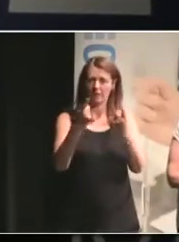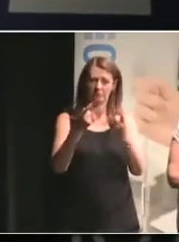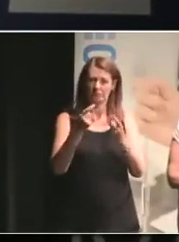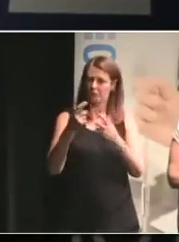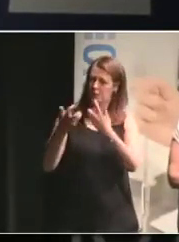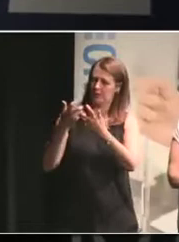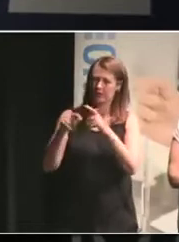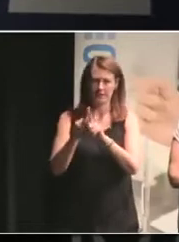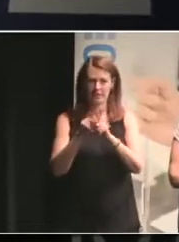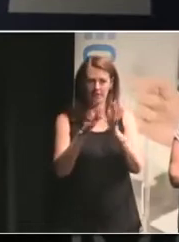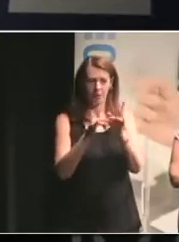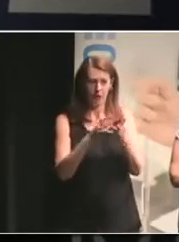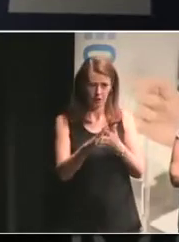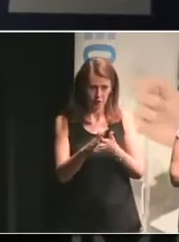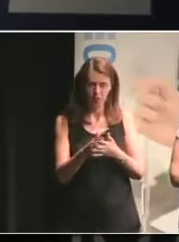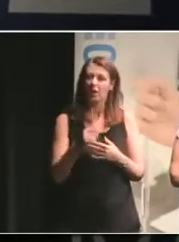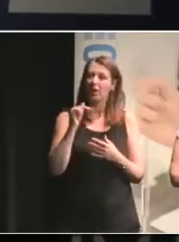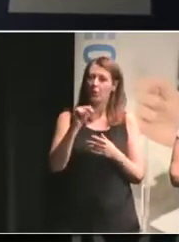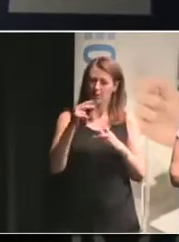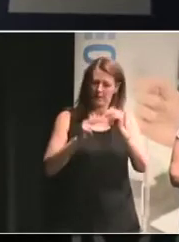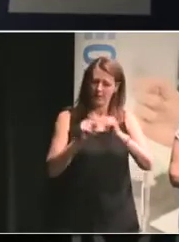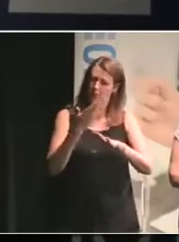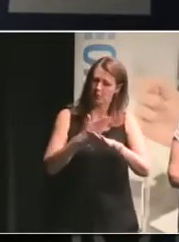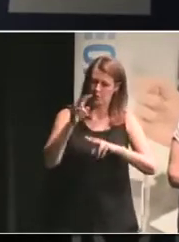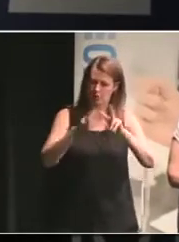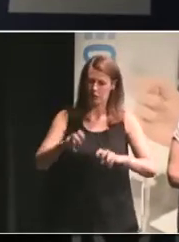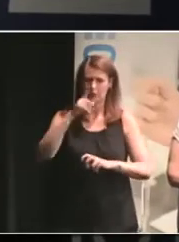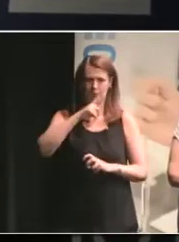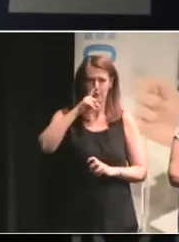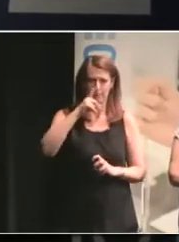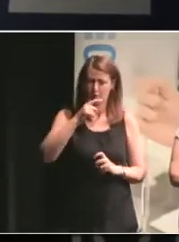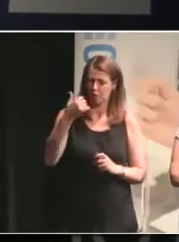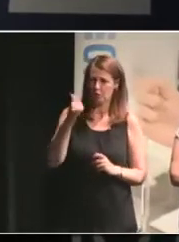University, we're developing a new generation of researchers seeking to use green chemistry